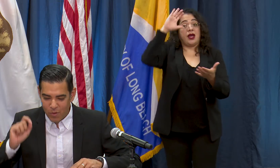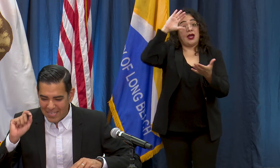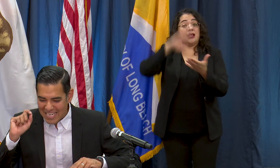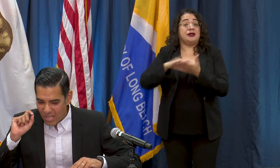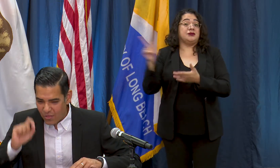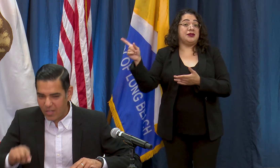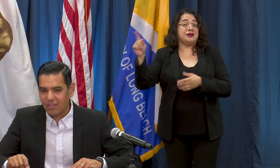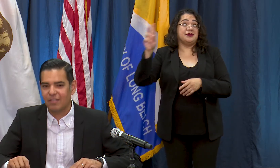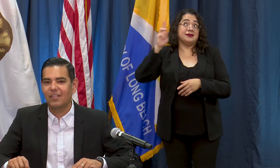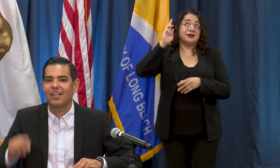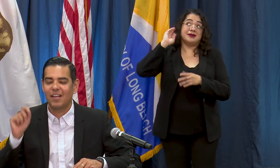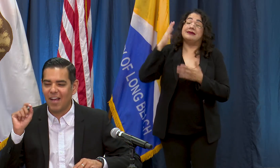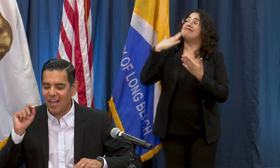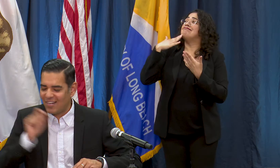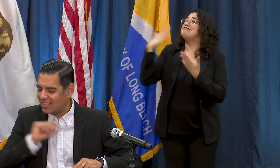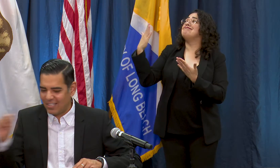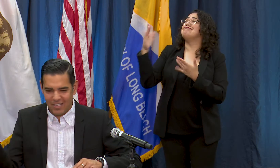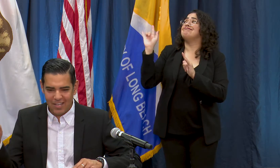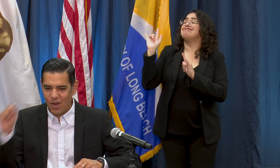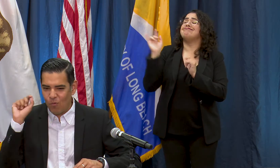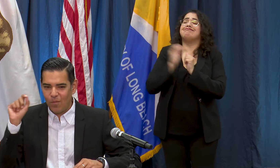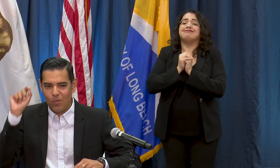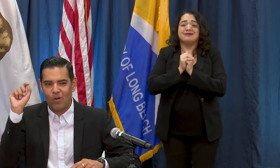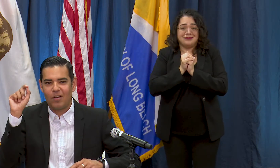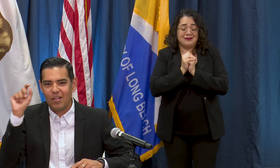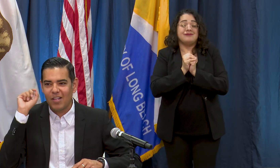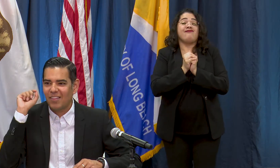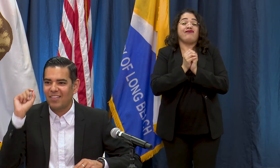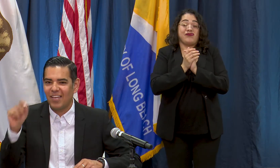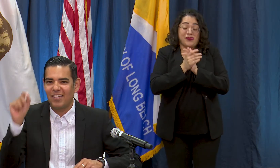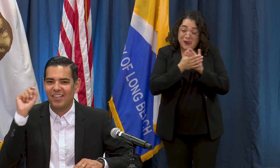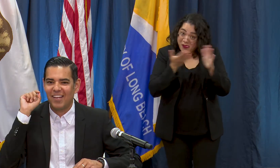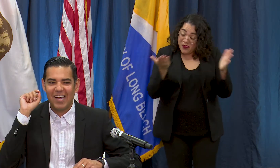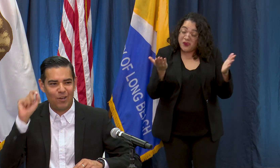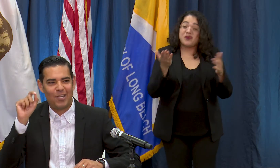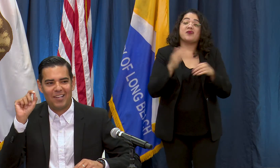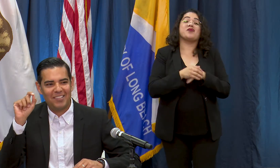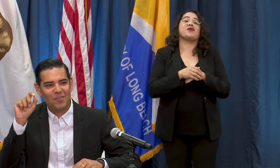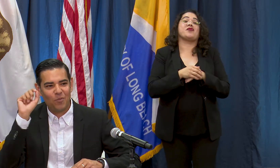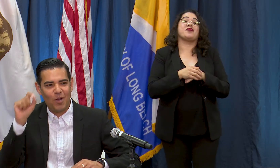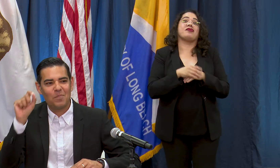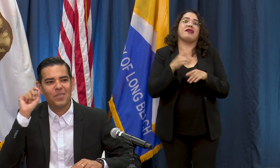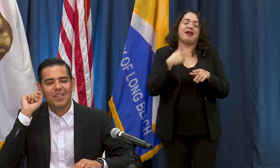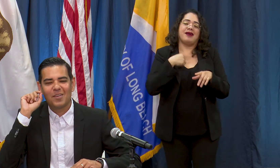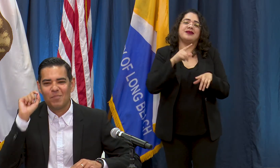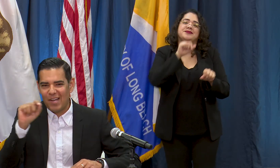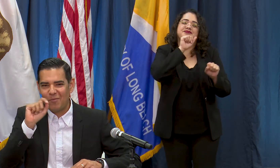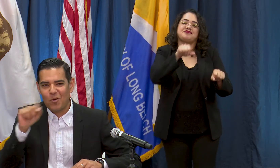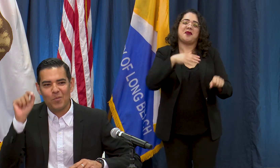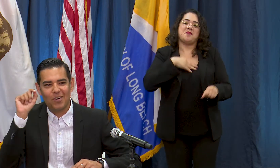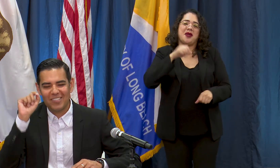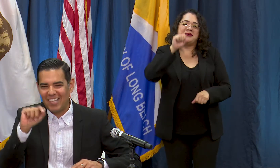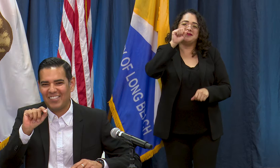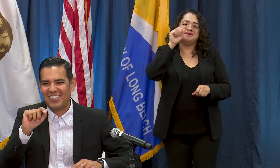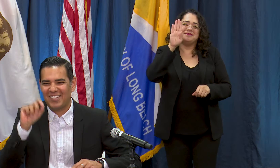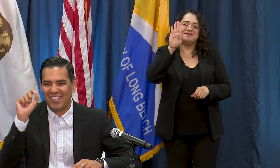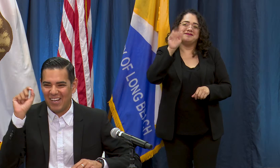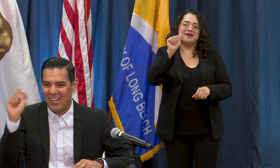probably nothing I want more than my hair cut from my former stylist.